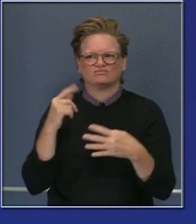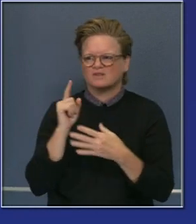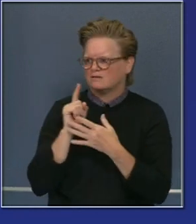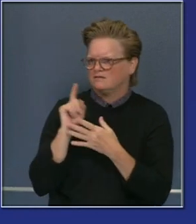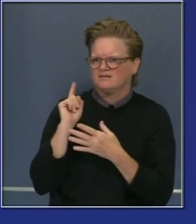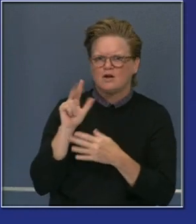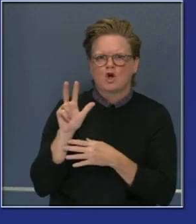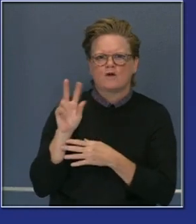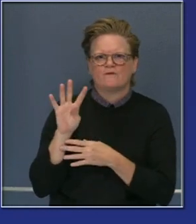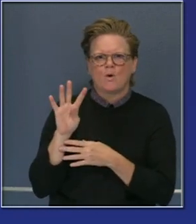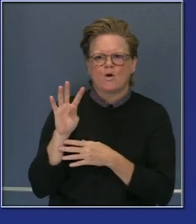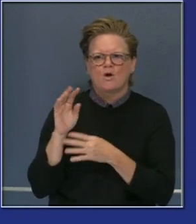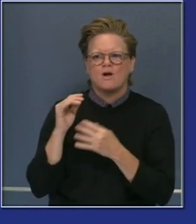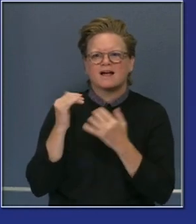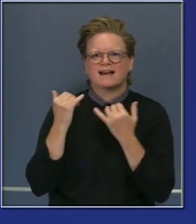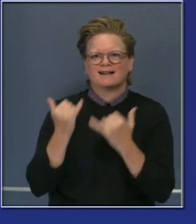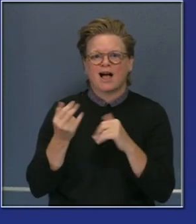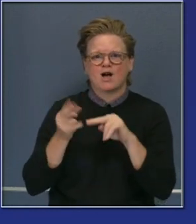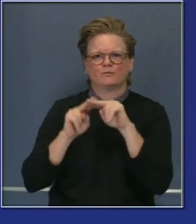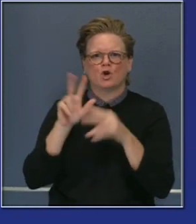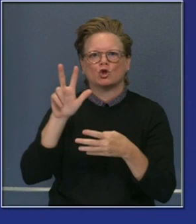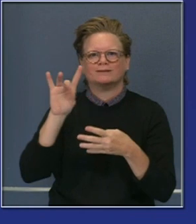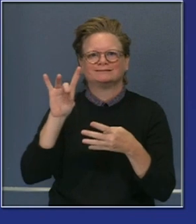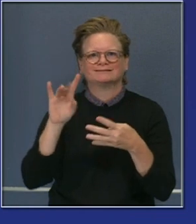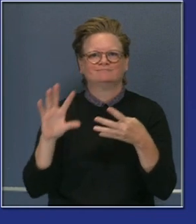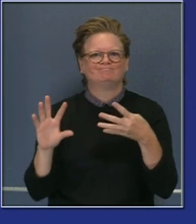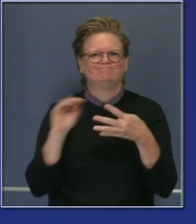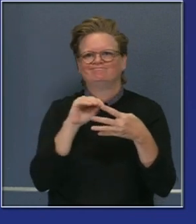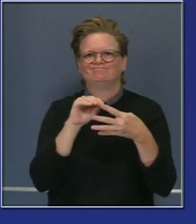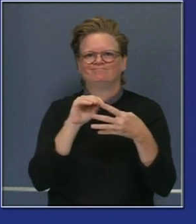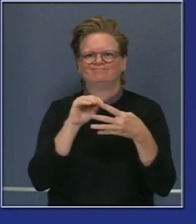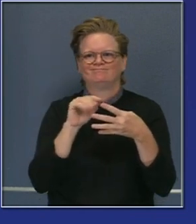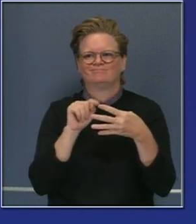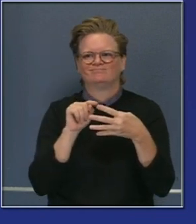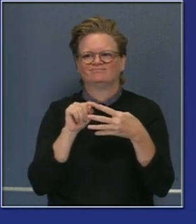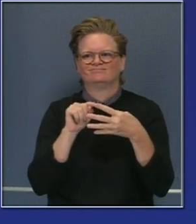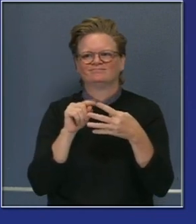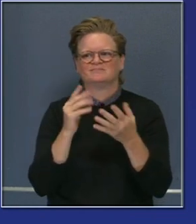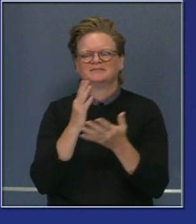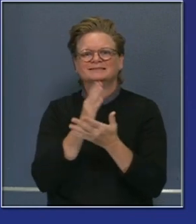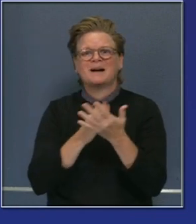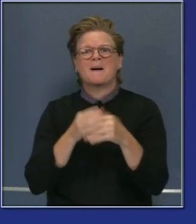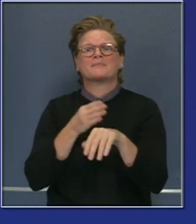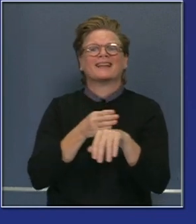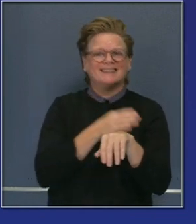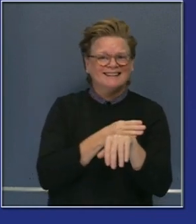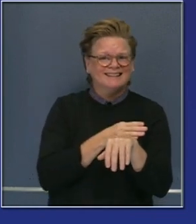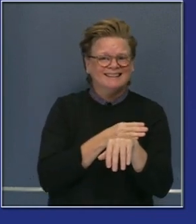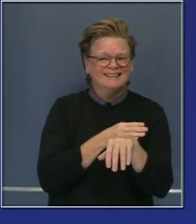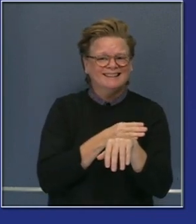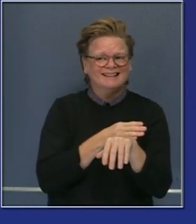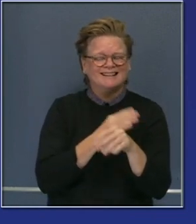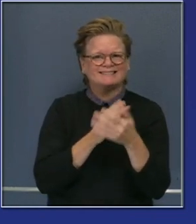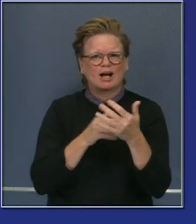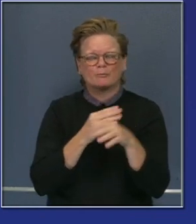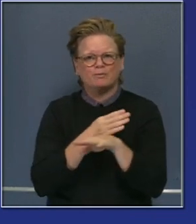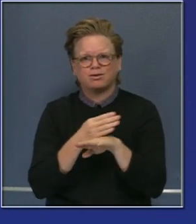BY THREE SPECIFIC COUNTIES. 38 IS ROUGHLY IN THAT RANGE, 30 FOR THE LAST TIME AND THEY COME